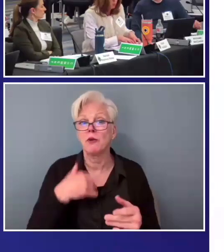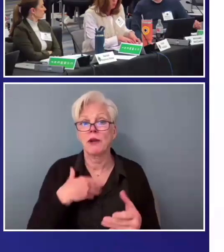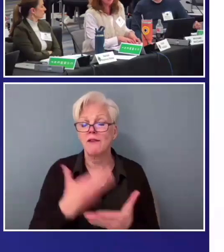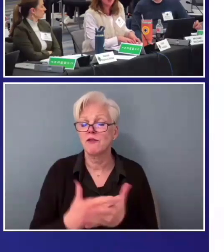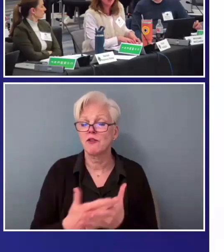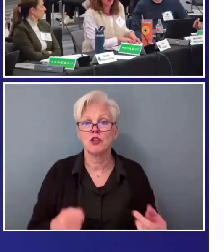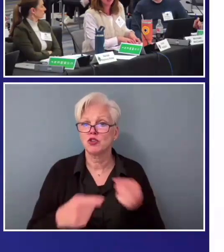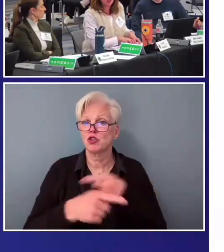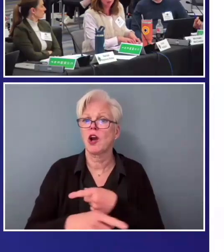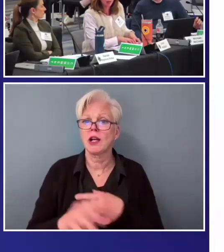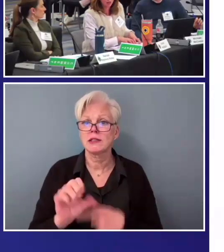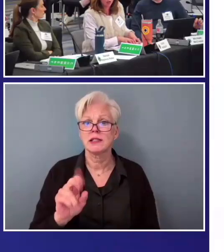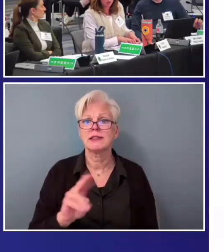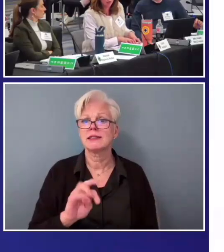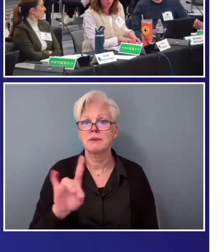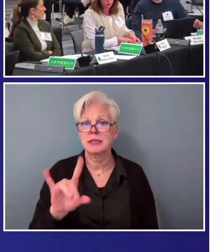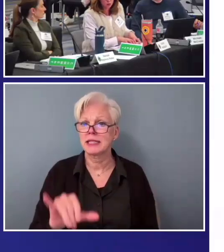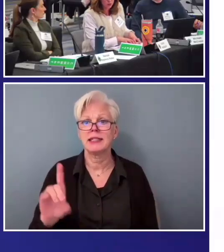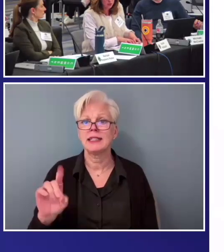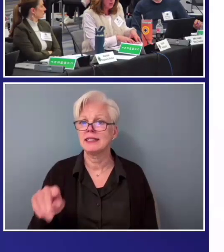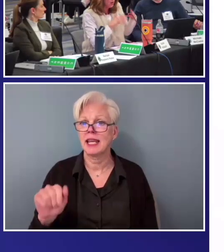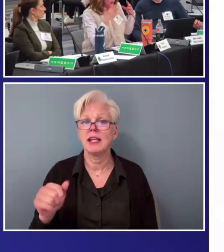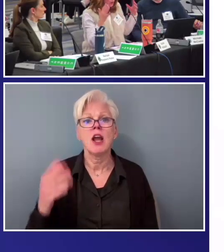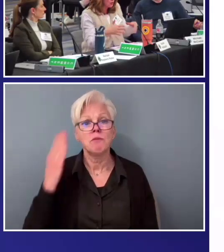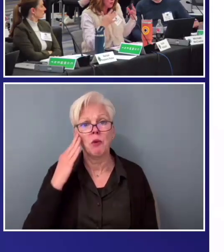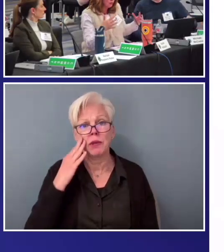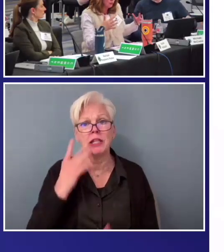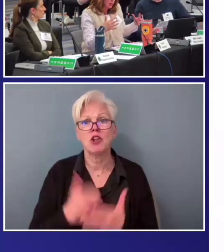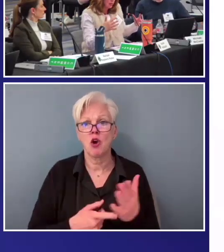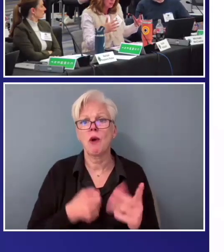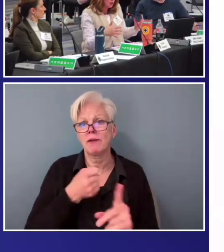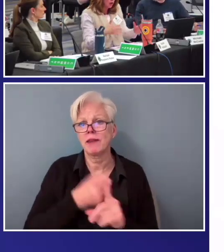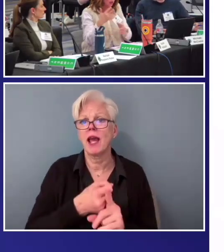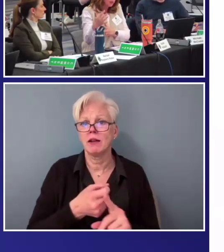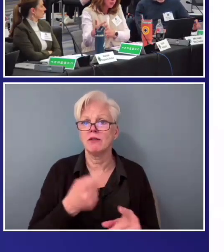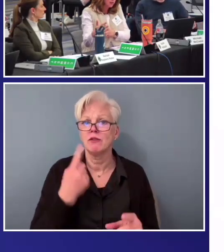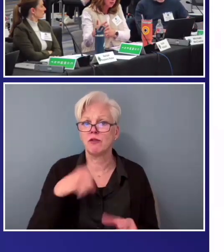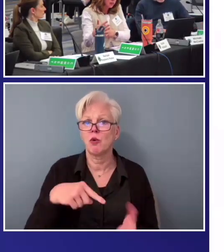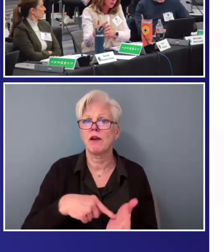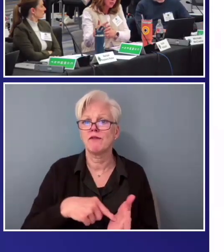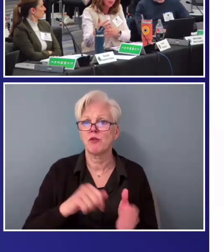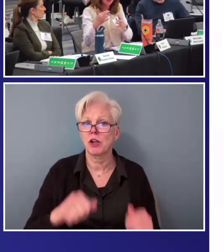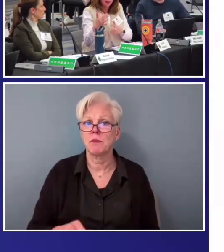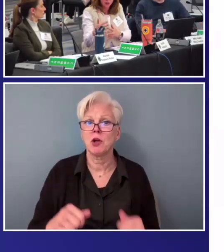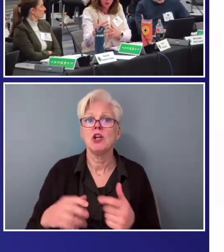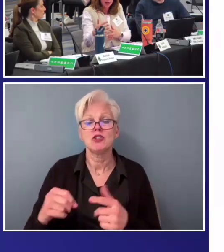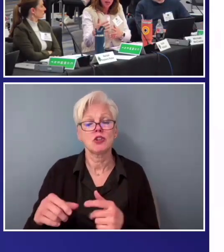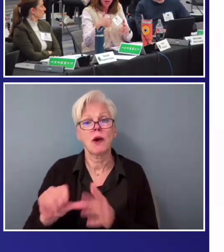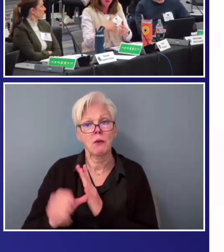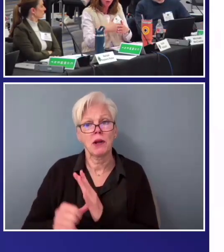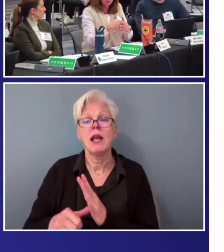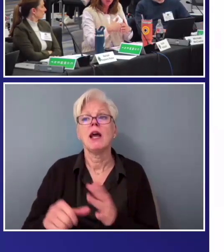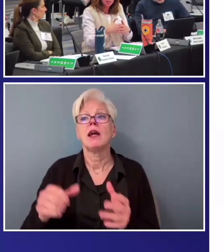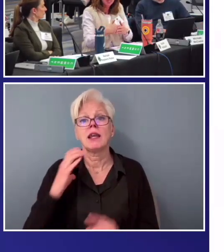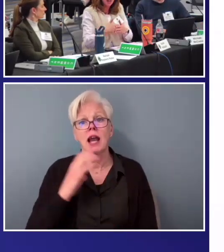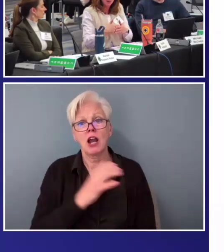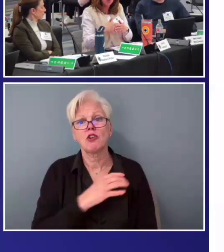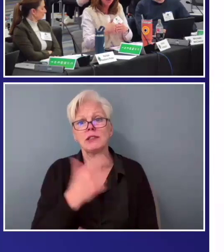but we do know what the implications are for affordability. So I just wanted to flag, as Congress is clearly interested in value and affordability and time are key